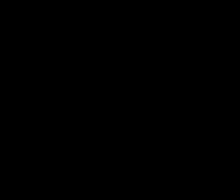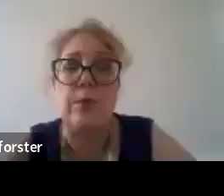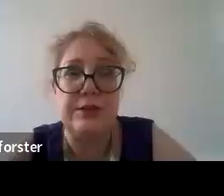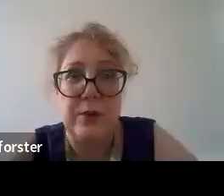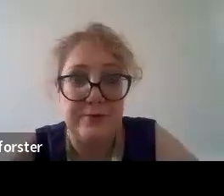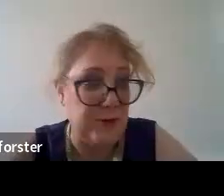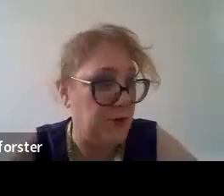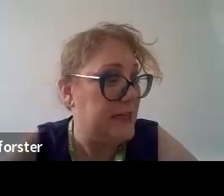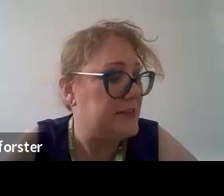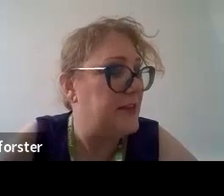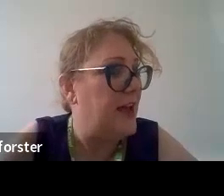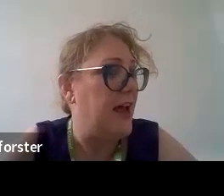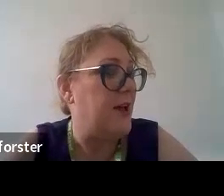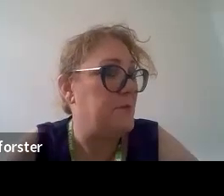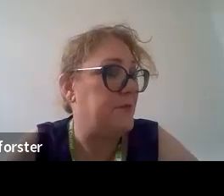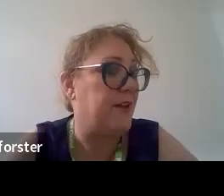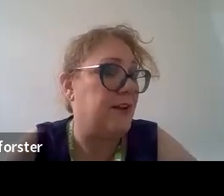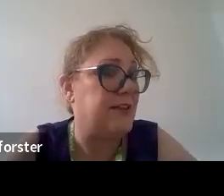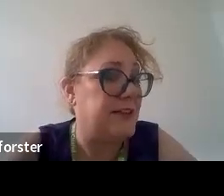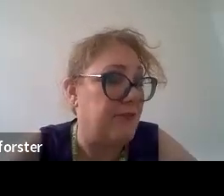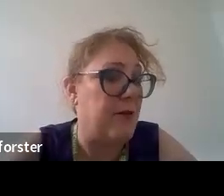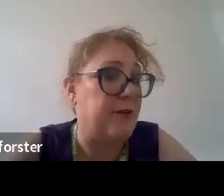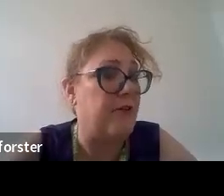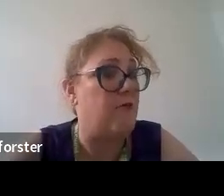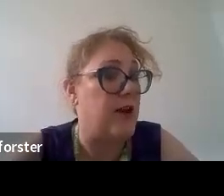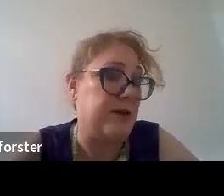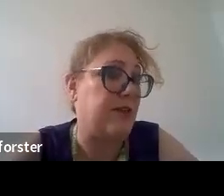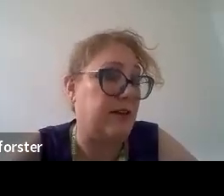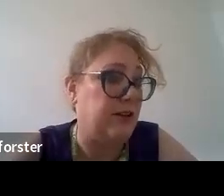So while we just wait for it, I'd like to give a really big thank you